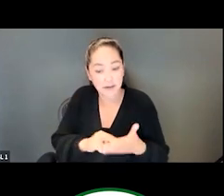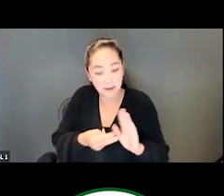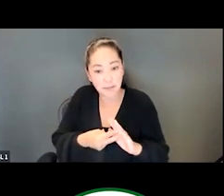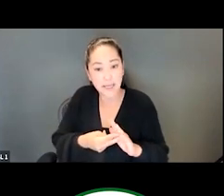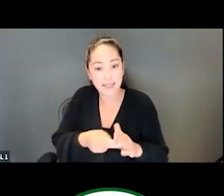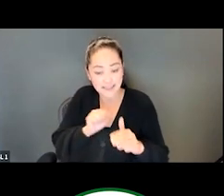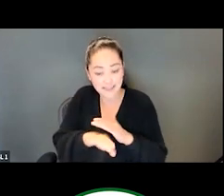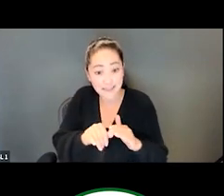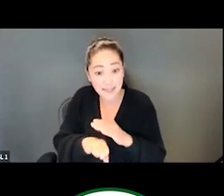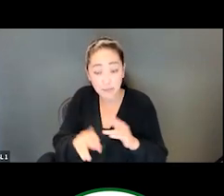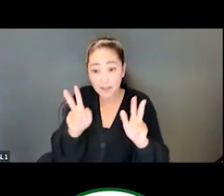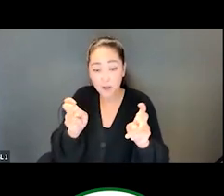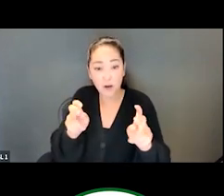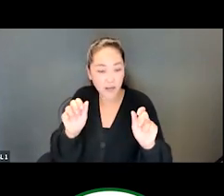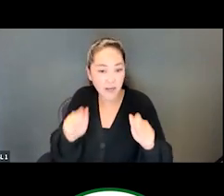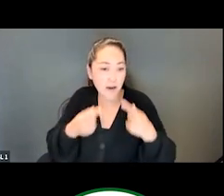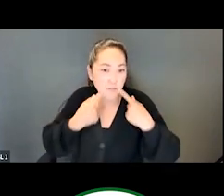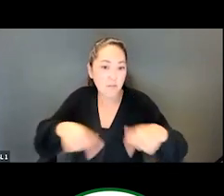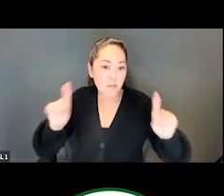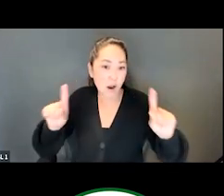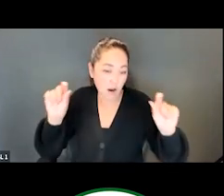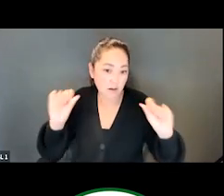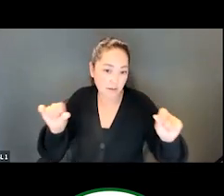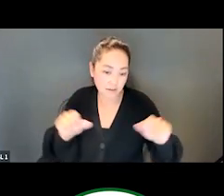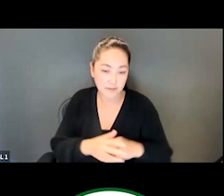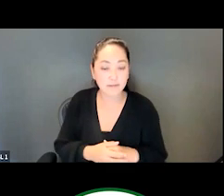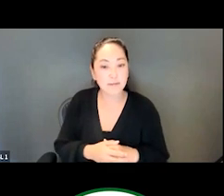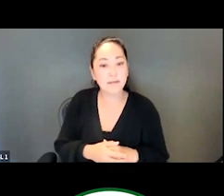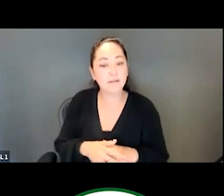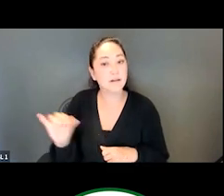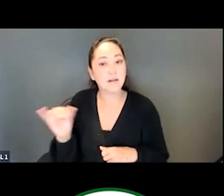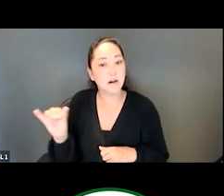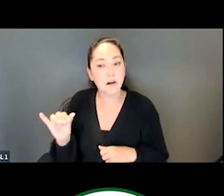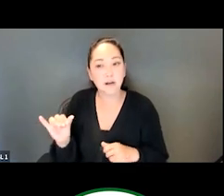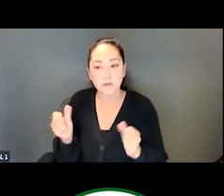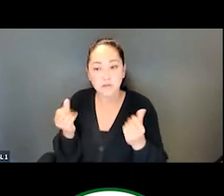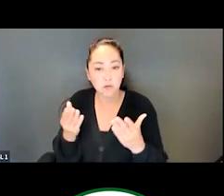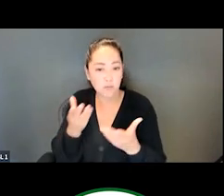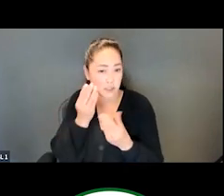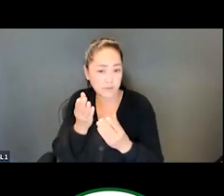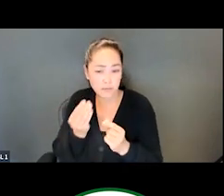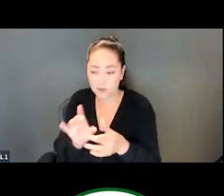So it is important we understand it. But very importantly, we understand it. From the disability